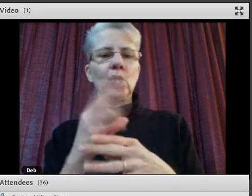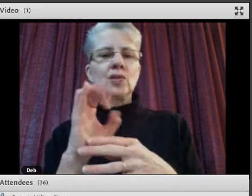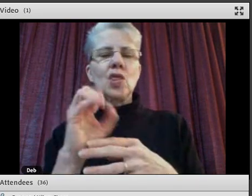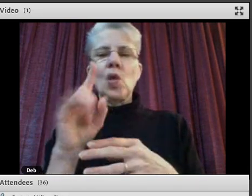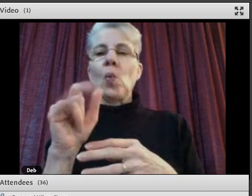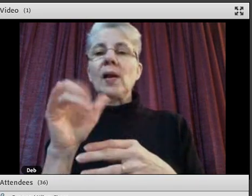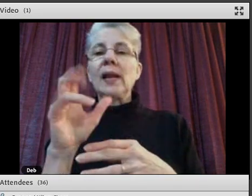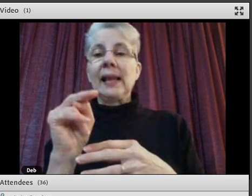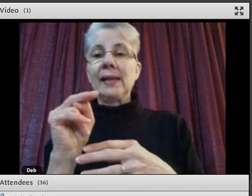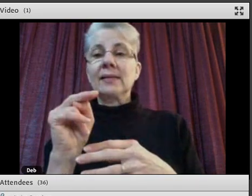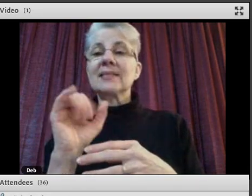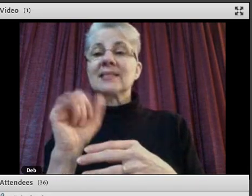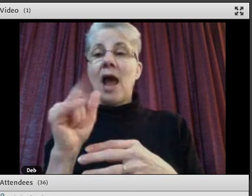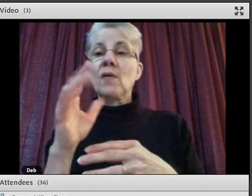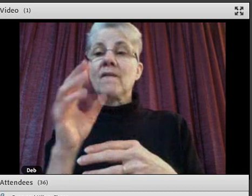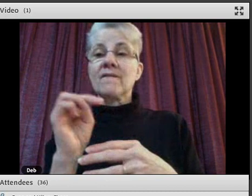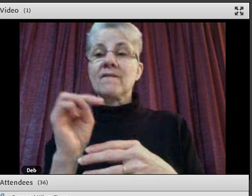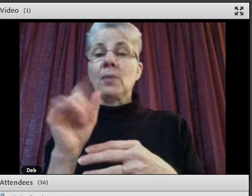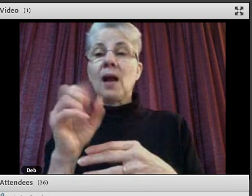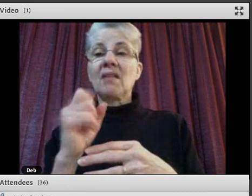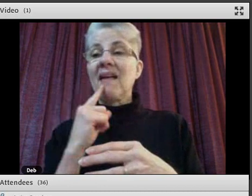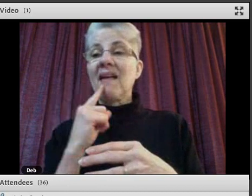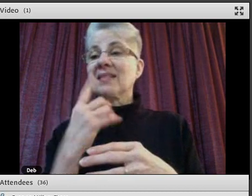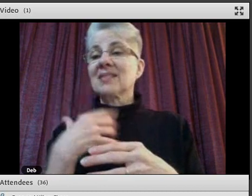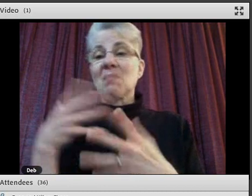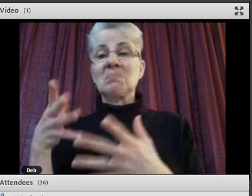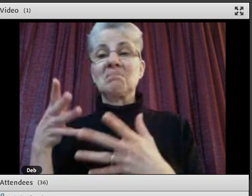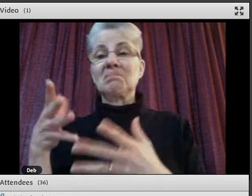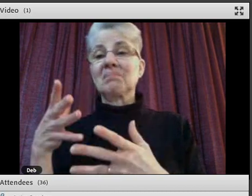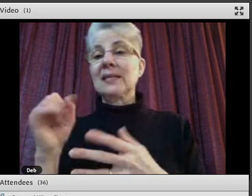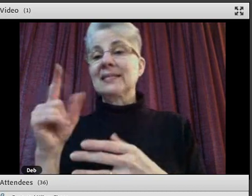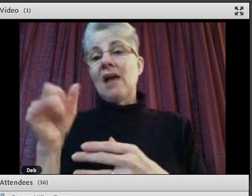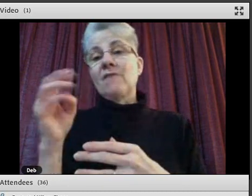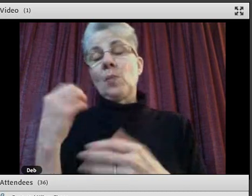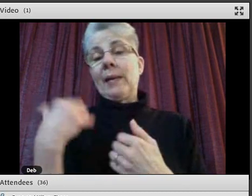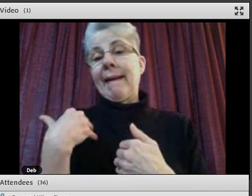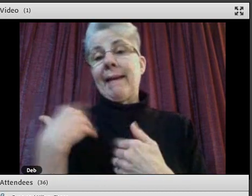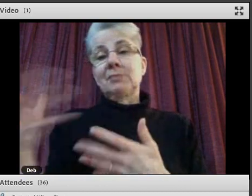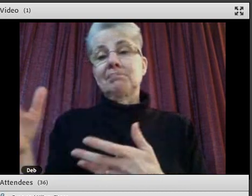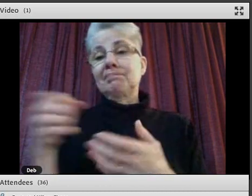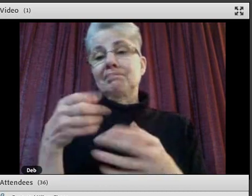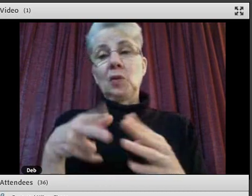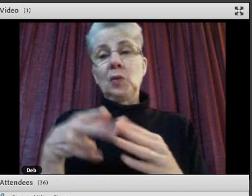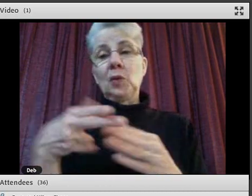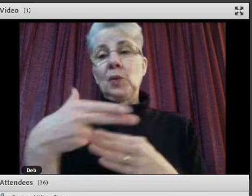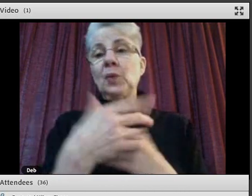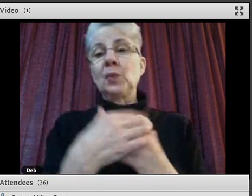We used the Woodland Scenics Styrofoam Cutter and just some spare Styrofoam that we had sitting around from projects here.